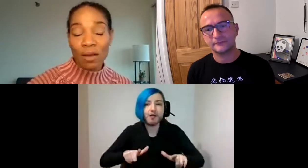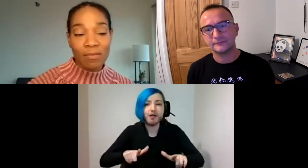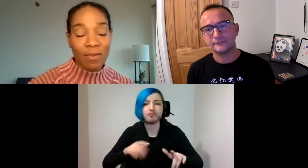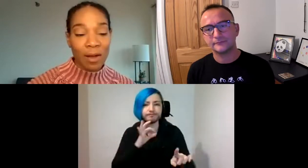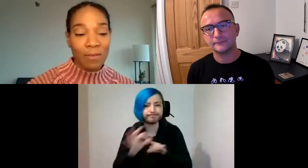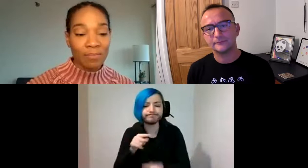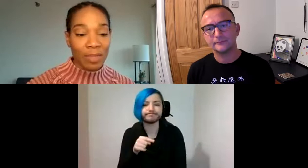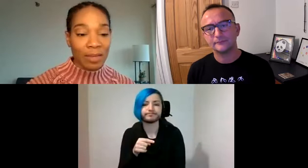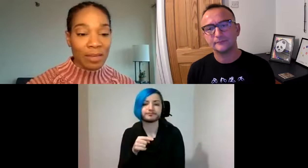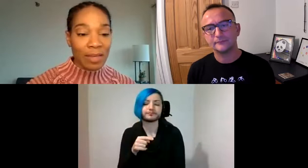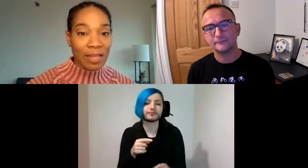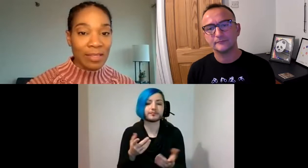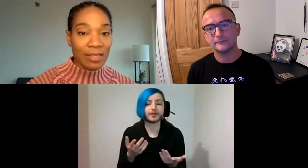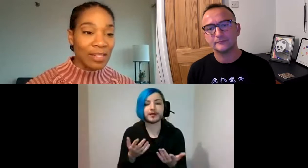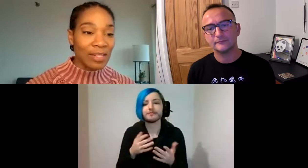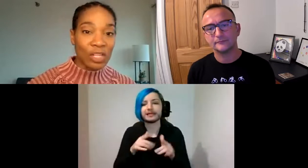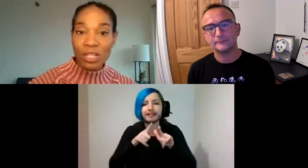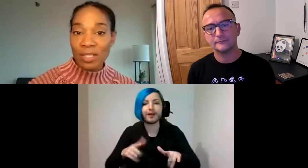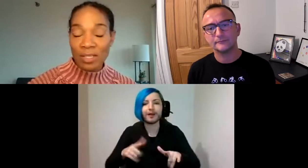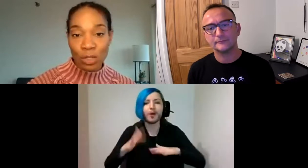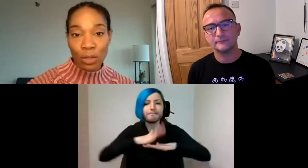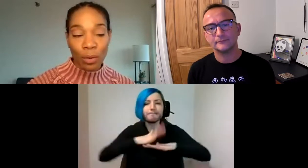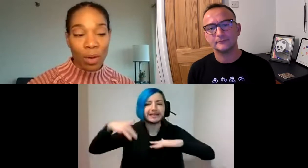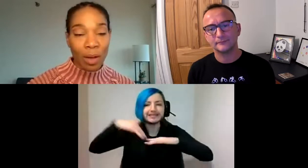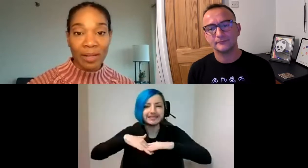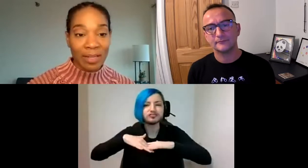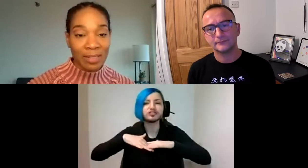word 2 spirit, to identify somebody that basically